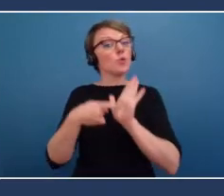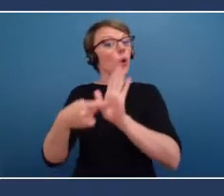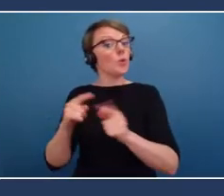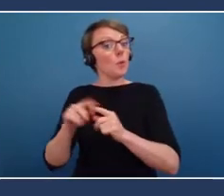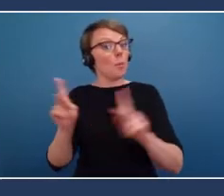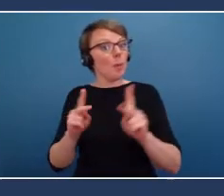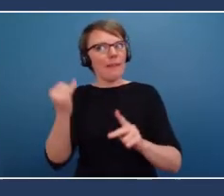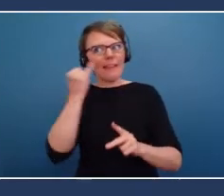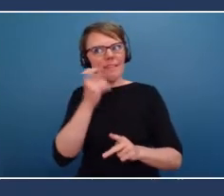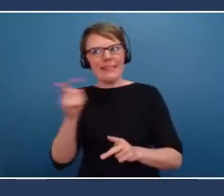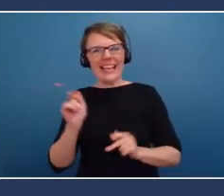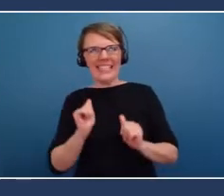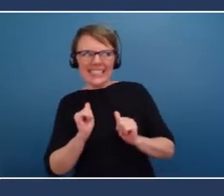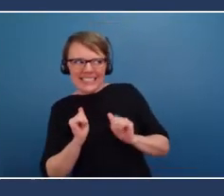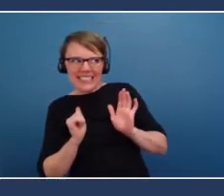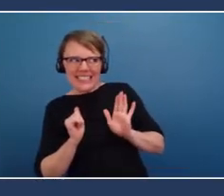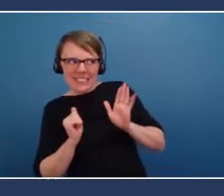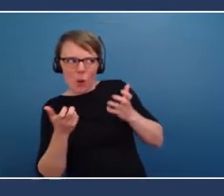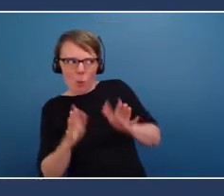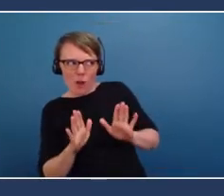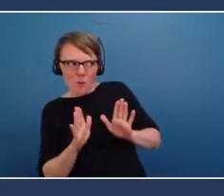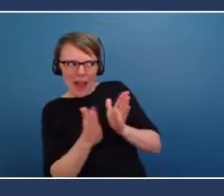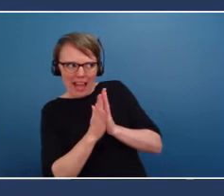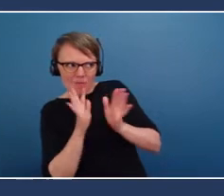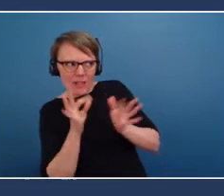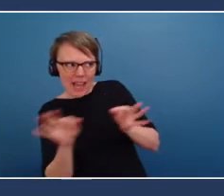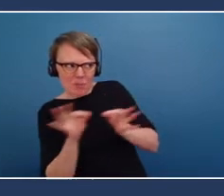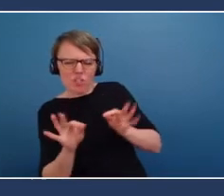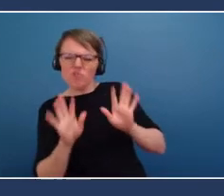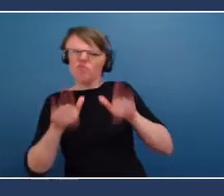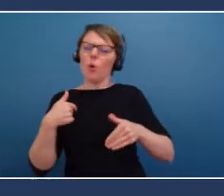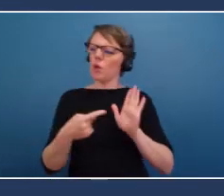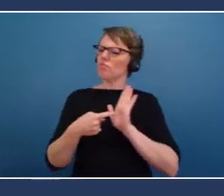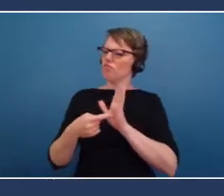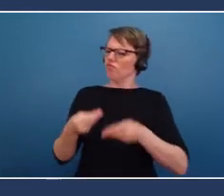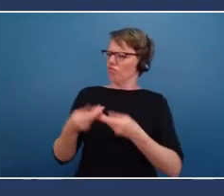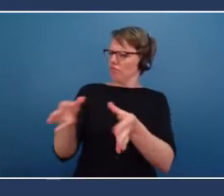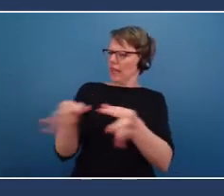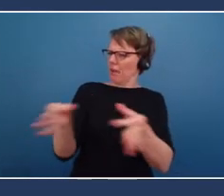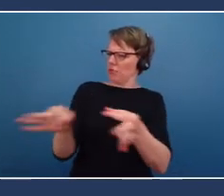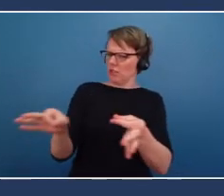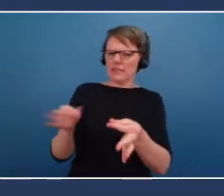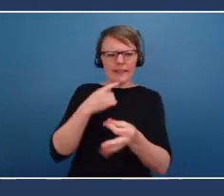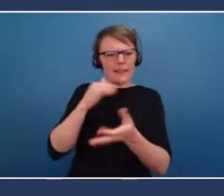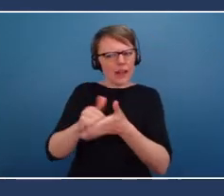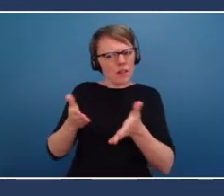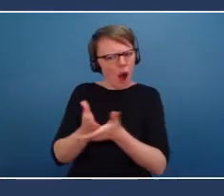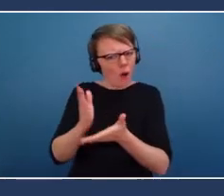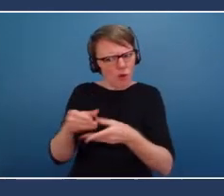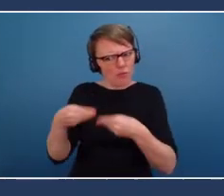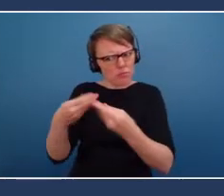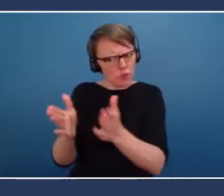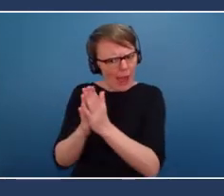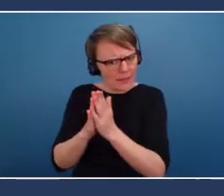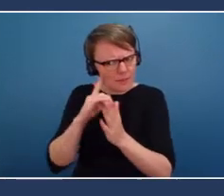on, we are saying that it’s alright to ask. And that’s a really kind of inclusive behavior that we are all hoping to see people use more and more.